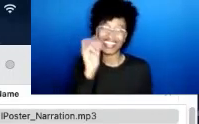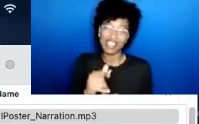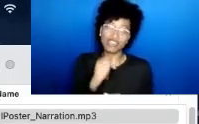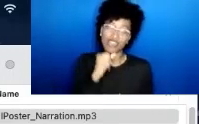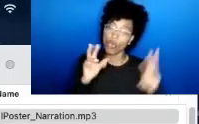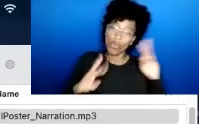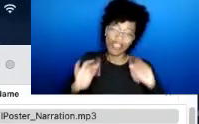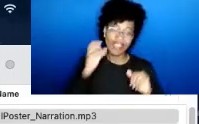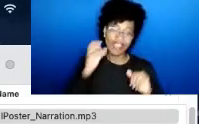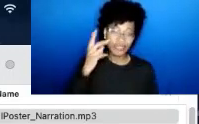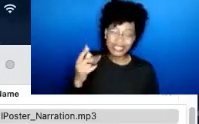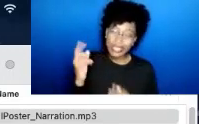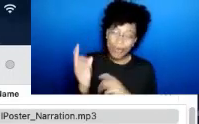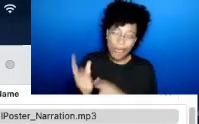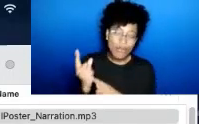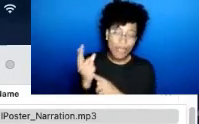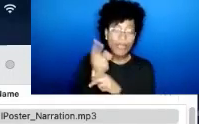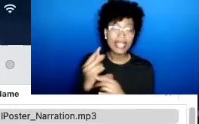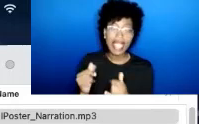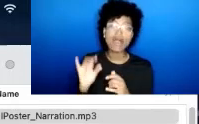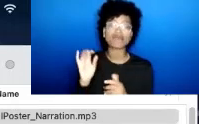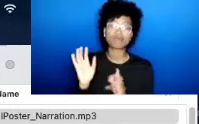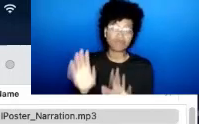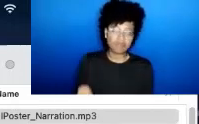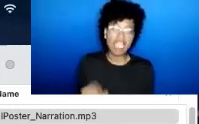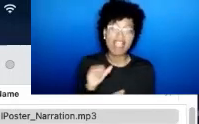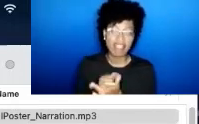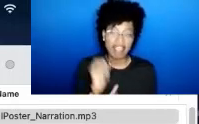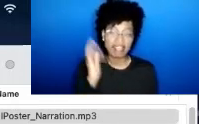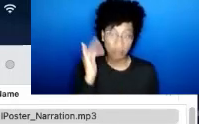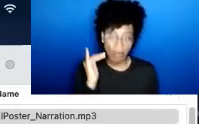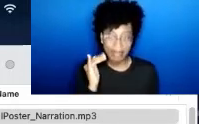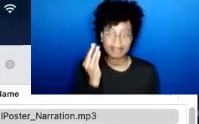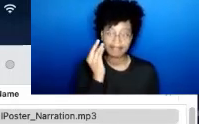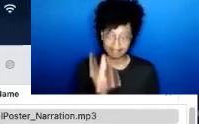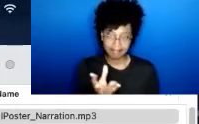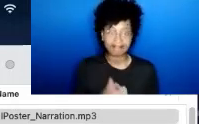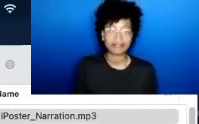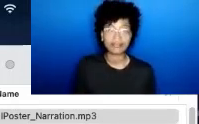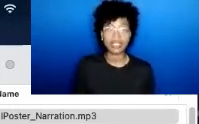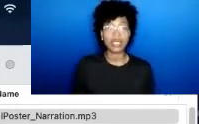right away now. 07:16:59 Some other things we have here. Here